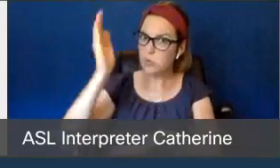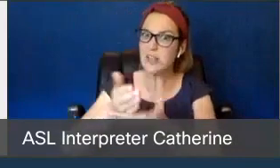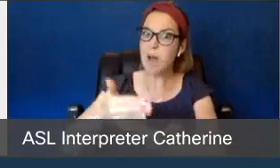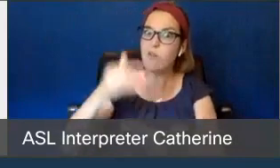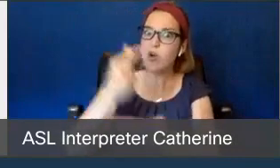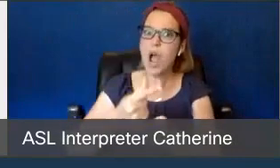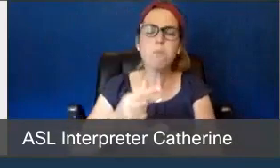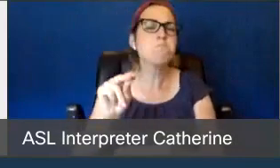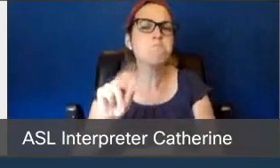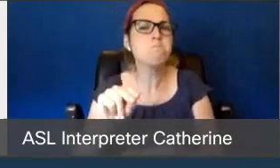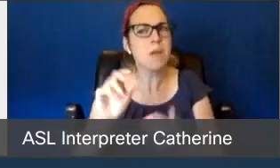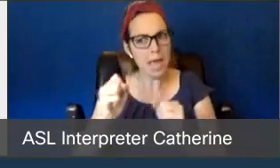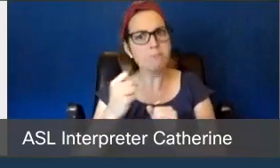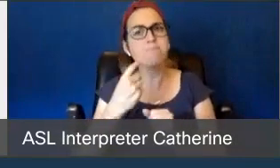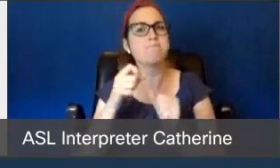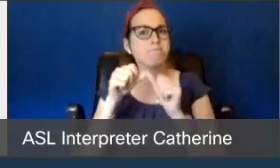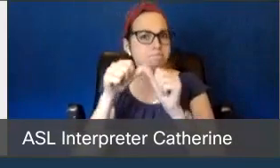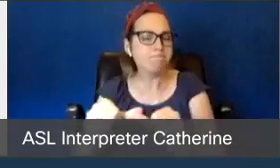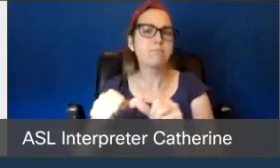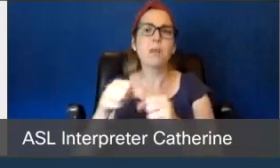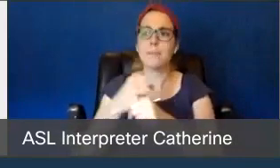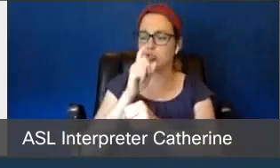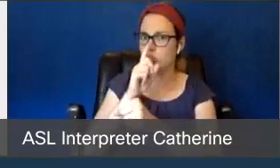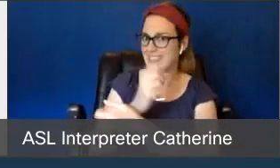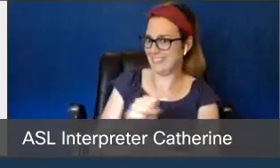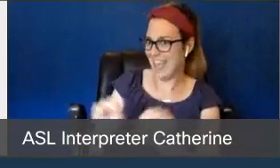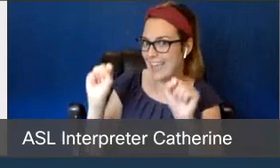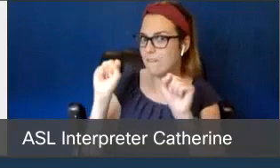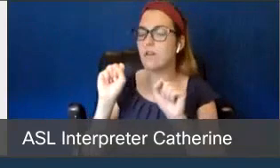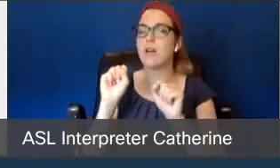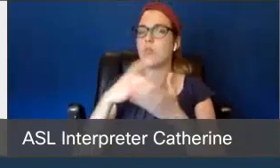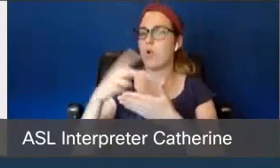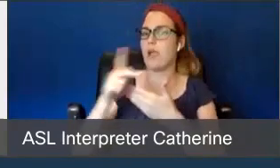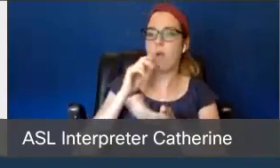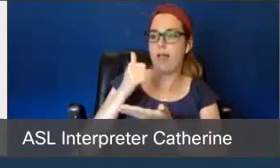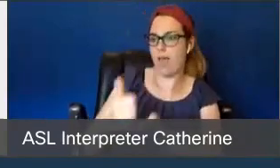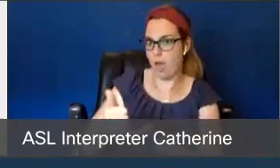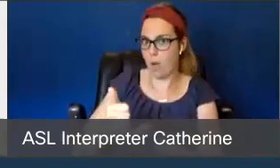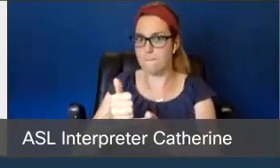that the program will help to facilitate that and letting them know what they need to do